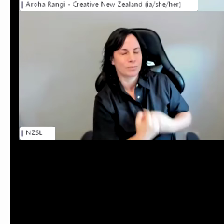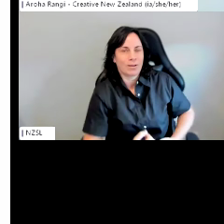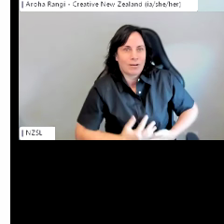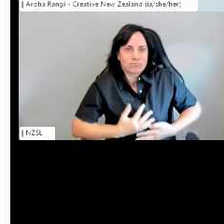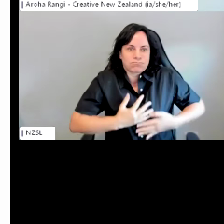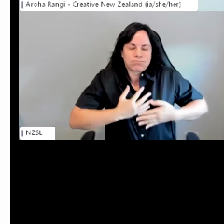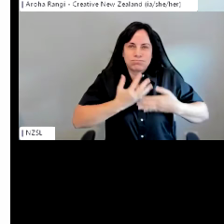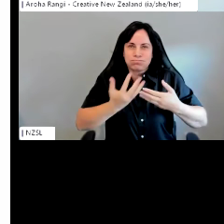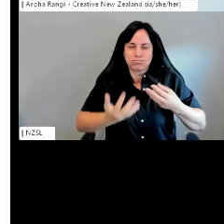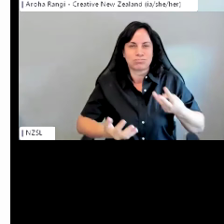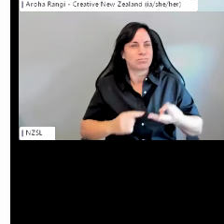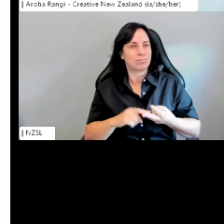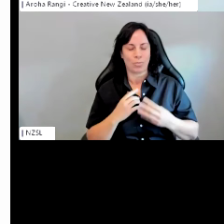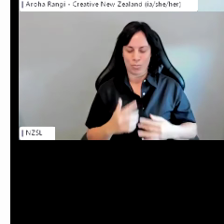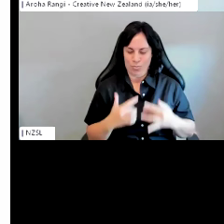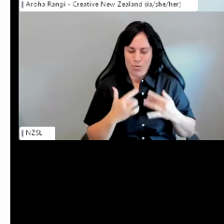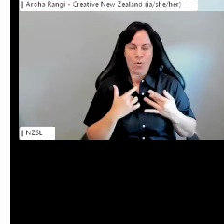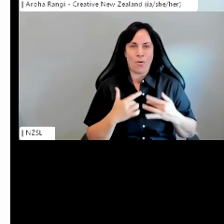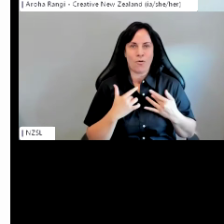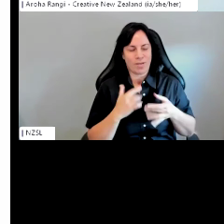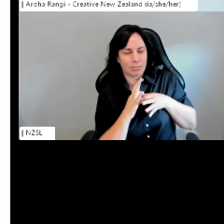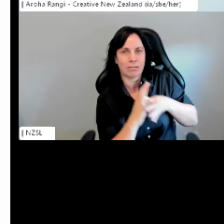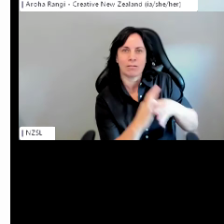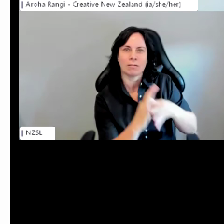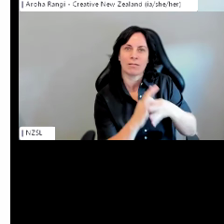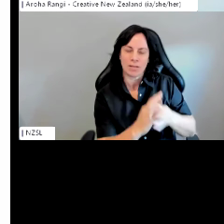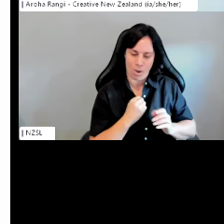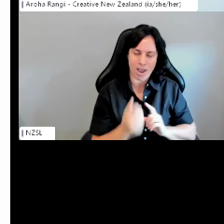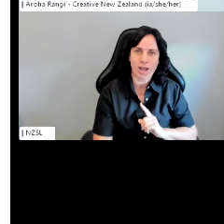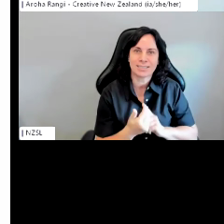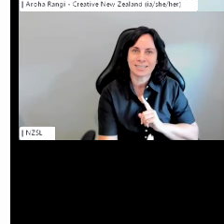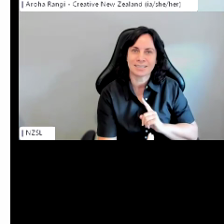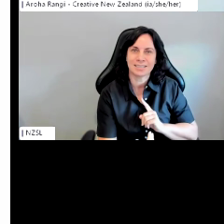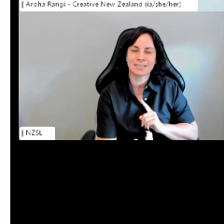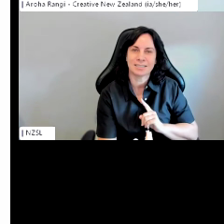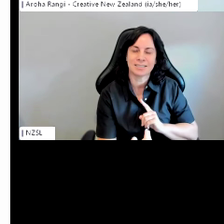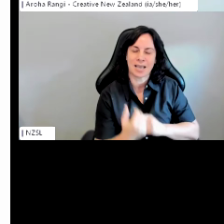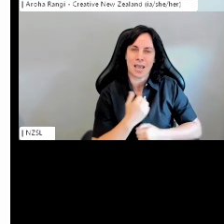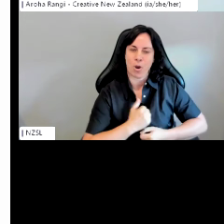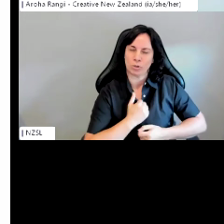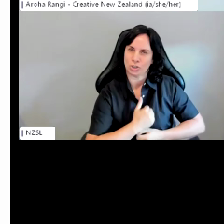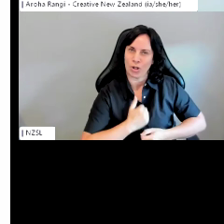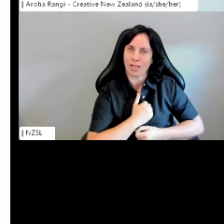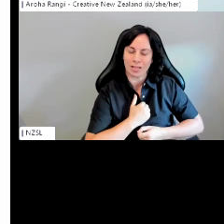to to feel a sense of belonging and identity. But also I think it can be spiritual by which